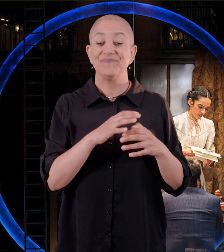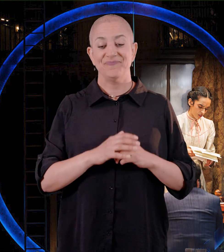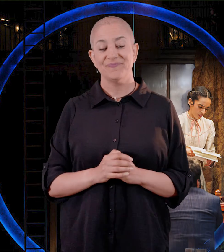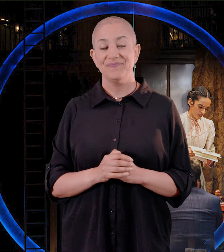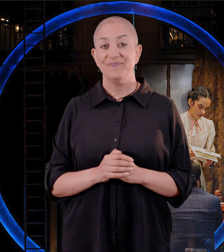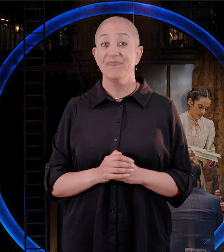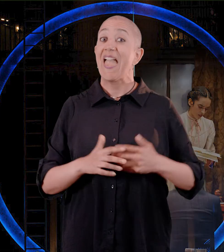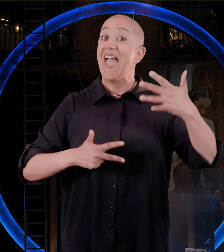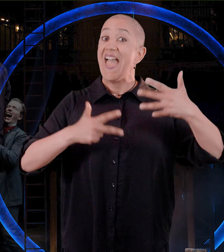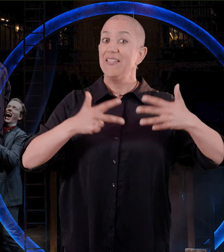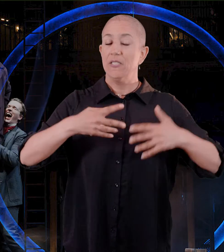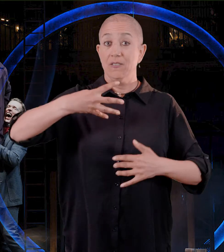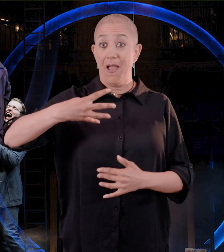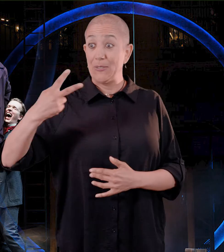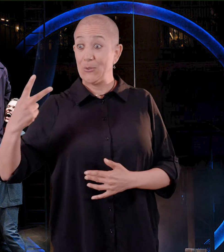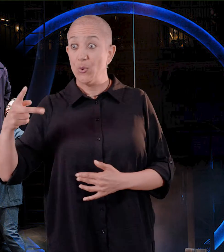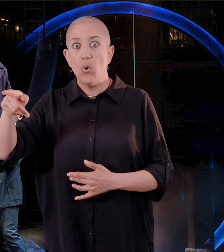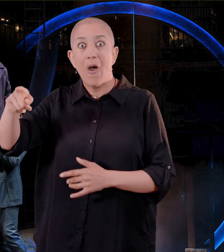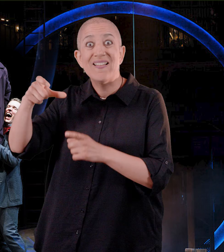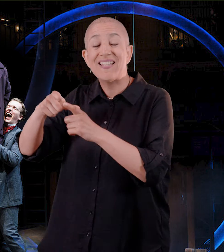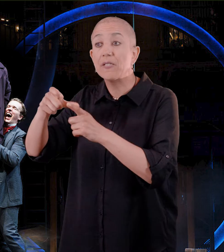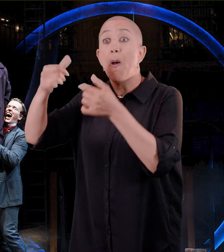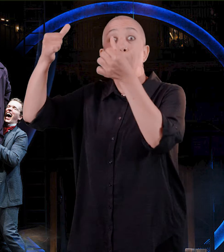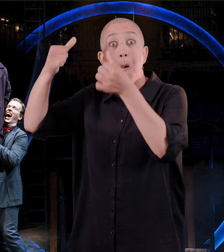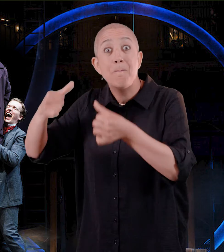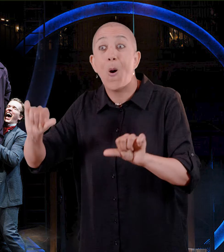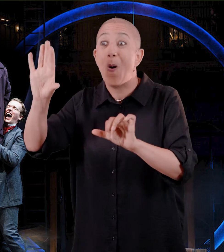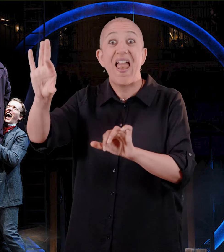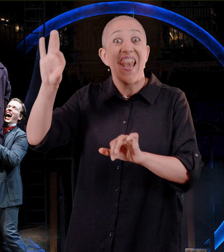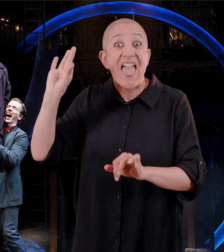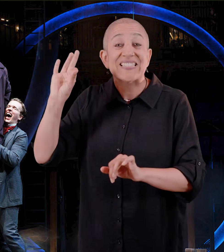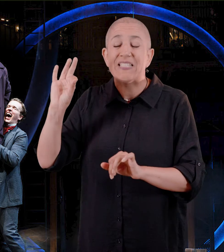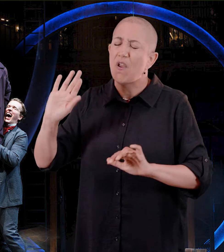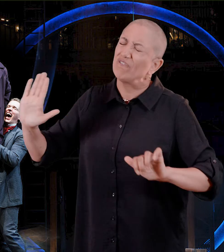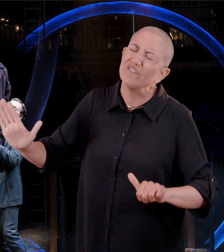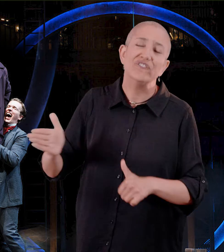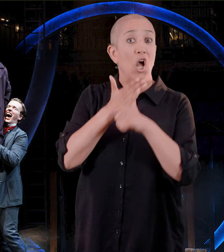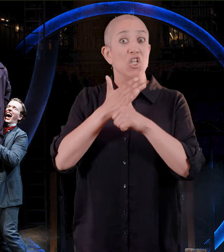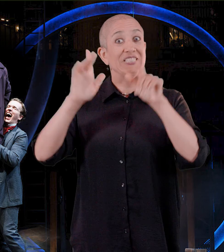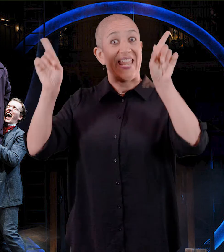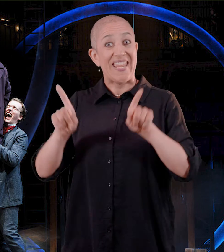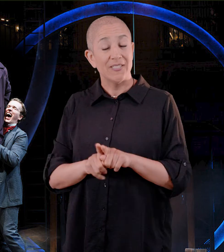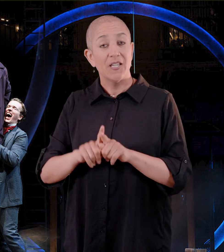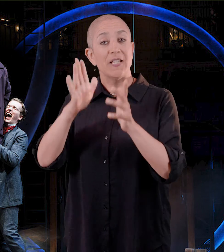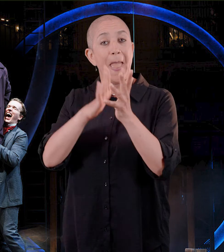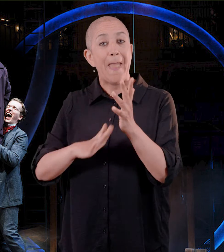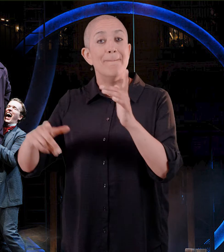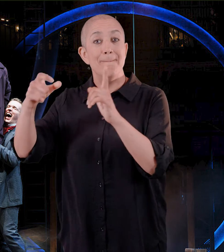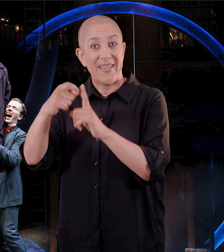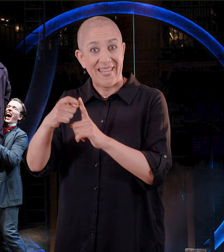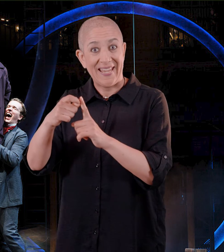In 1892 Dadabhai is elected as the first Indian member of Parliament,